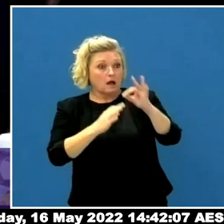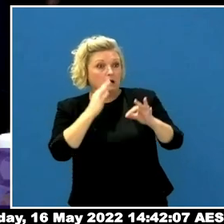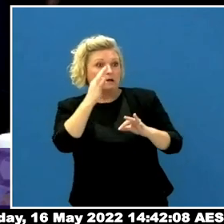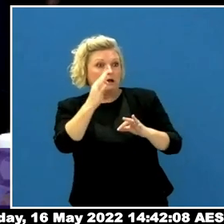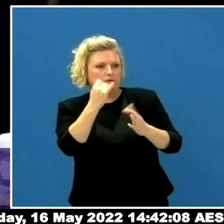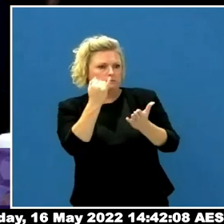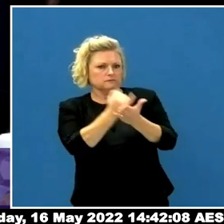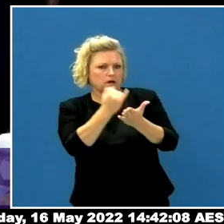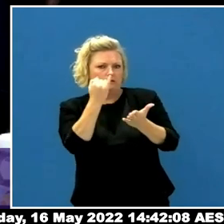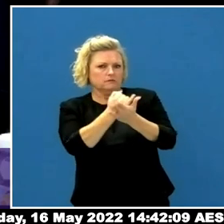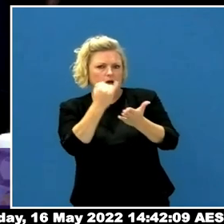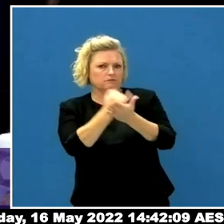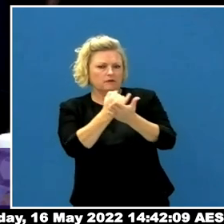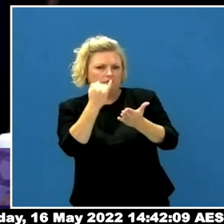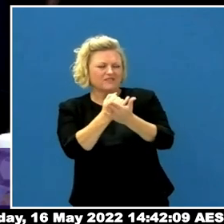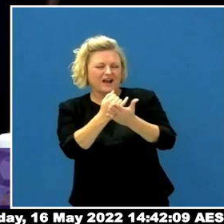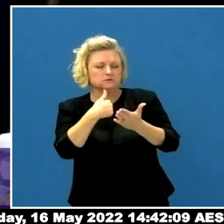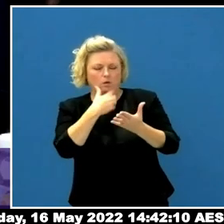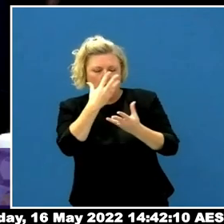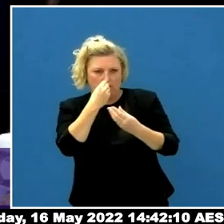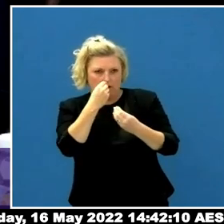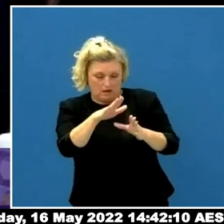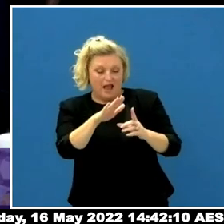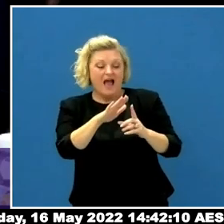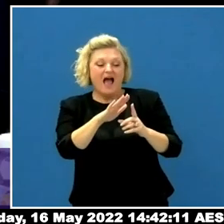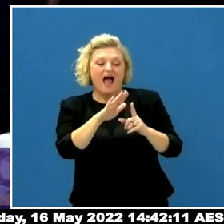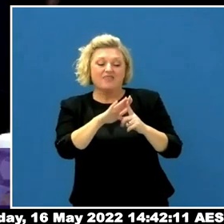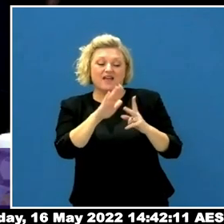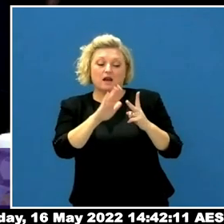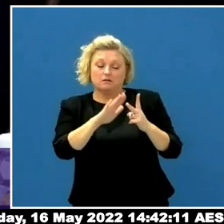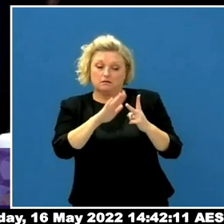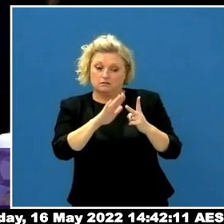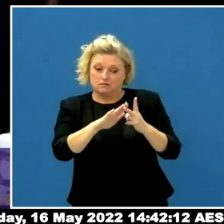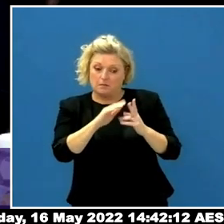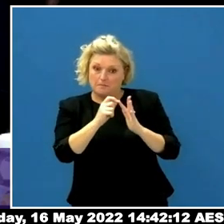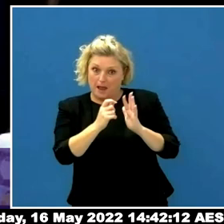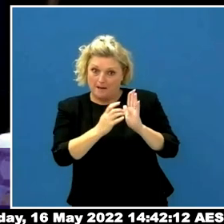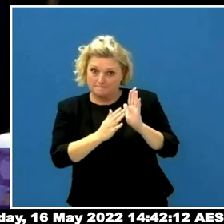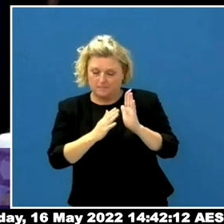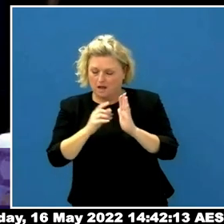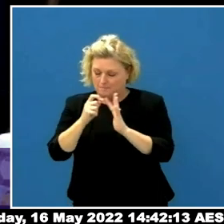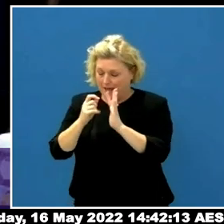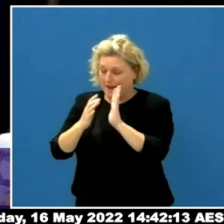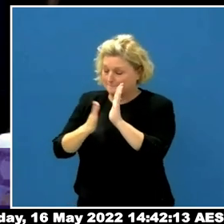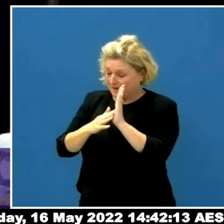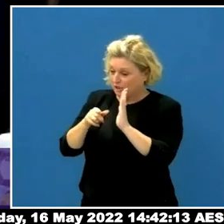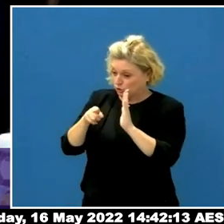You then made a decision that those two roles should be separate from Afford?